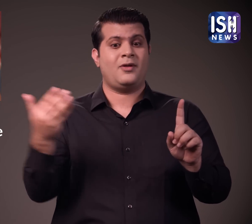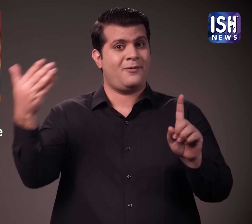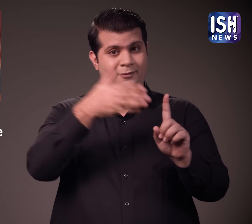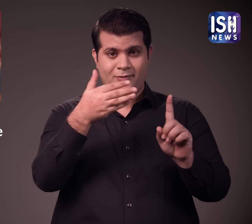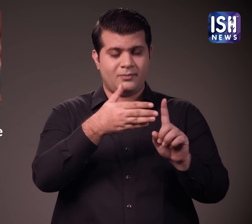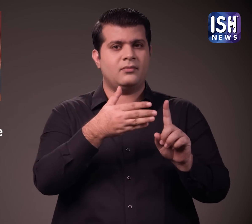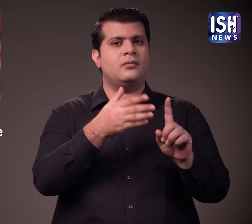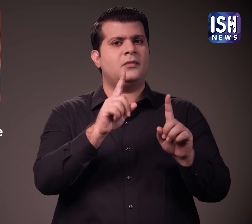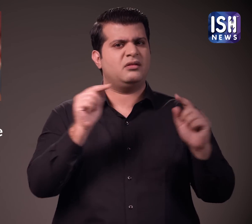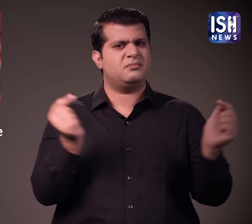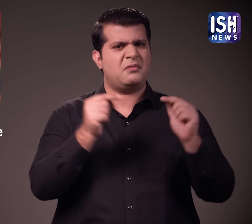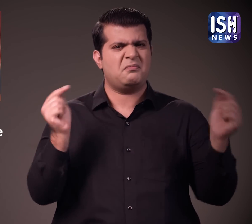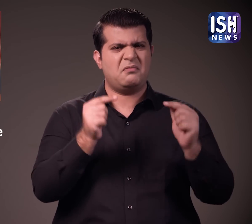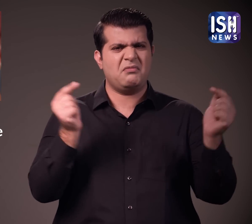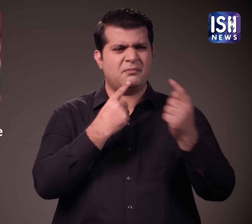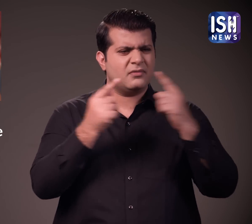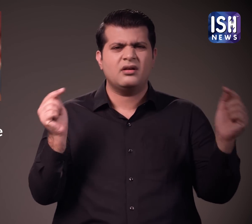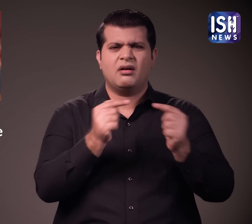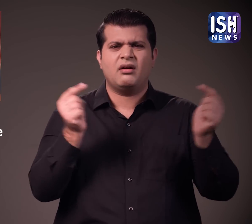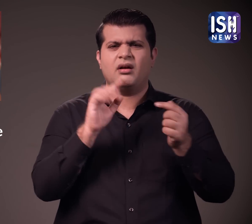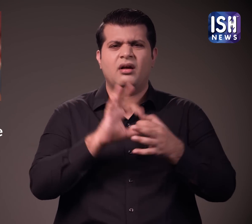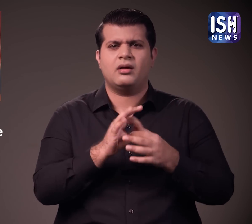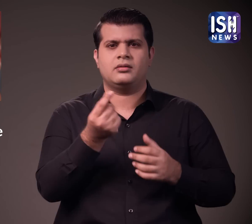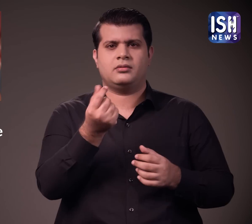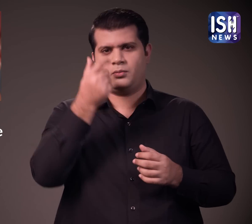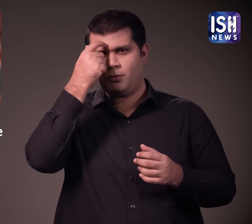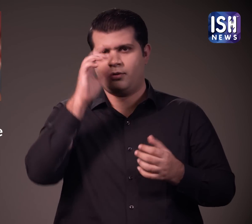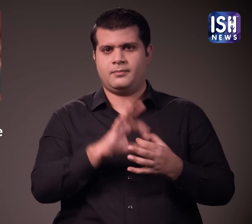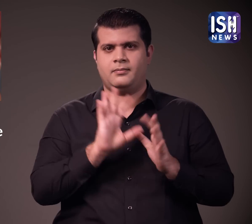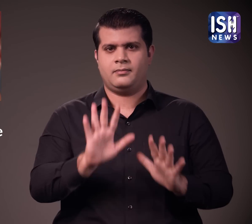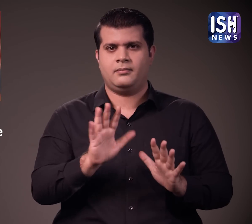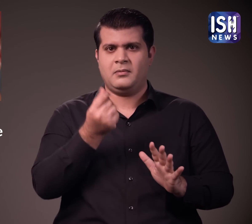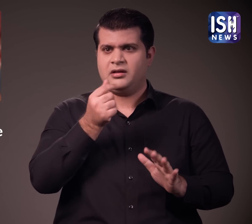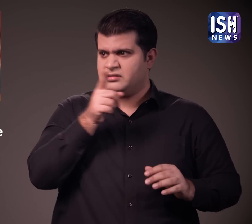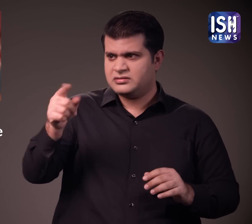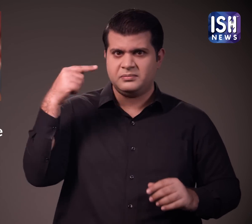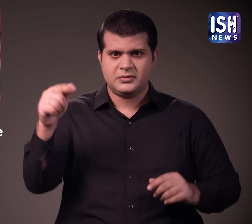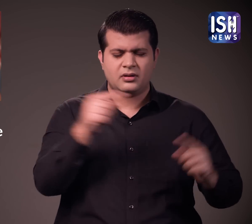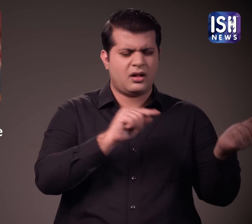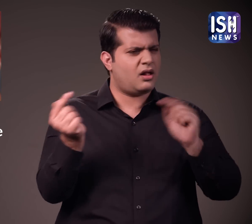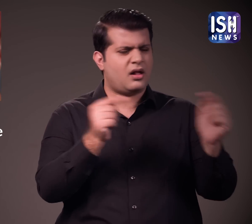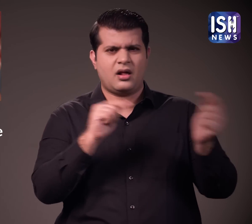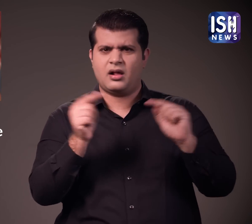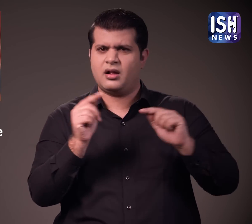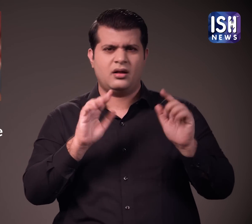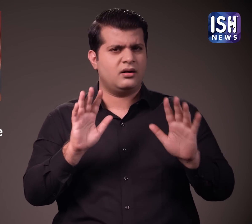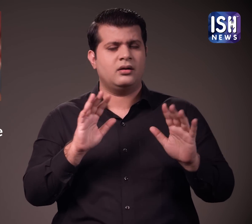Whenever, he came, the couple had fights over financial issues.